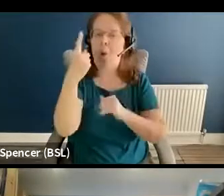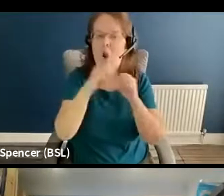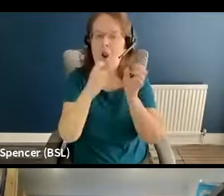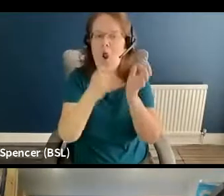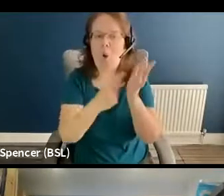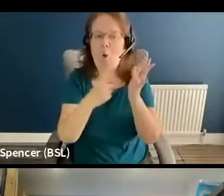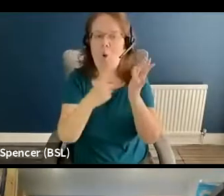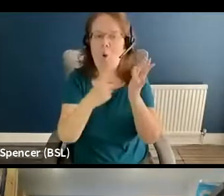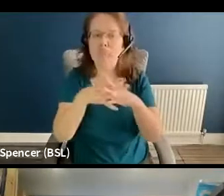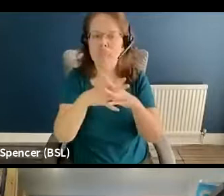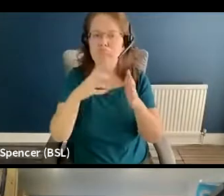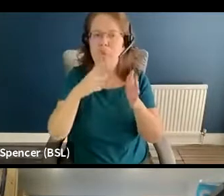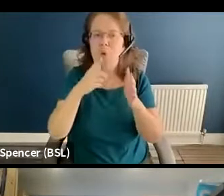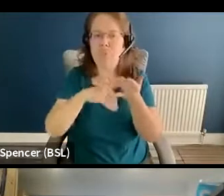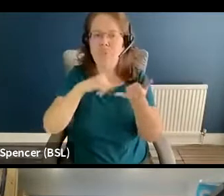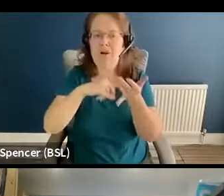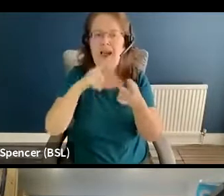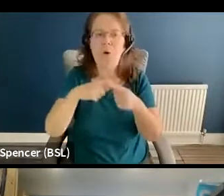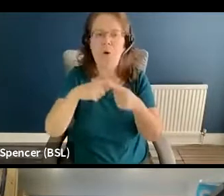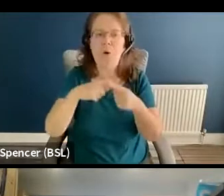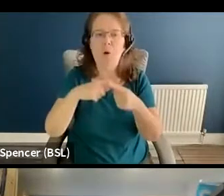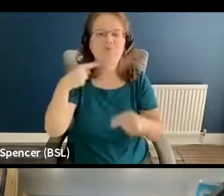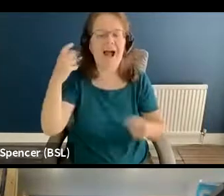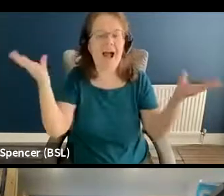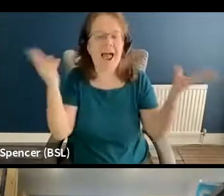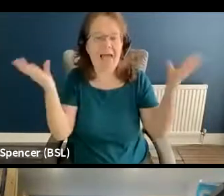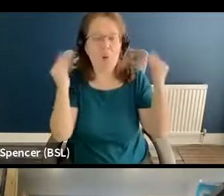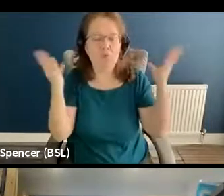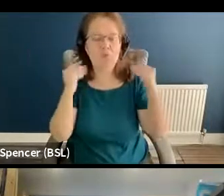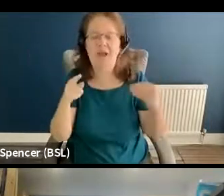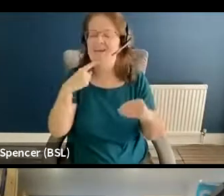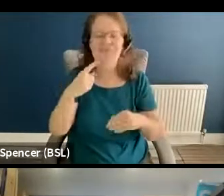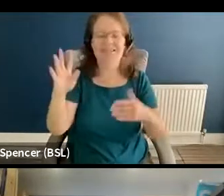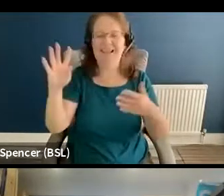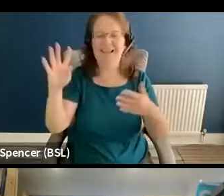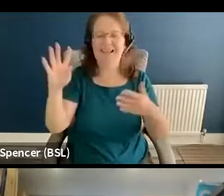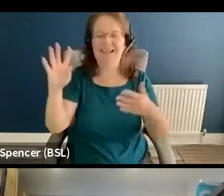Help doesn't say that there are an overlay and that you put this on your website and you're